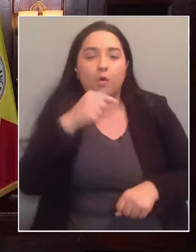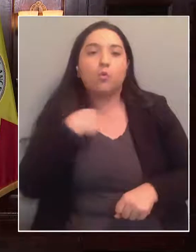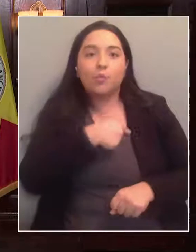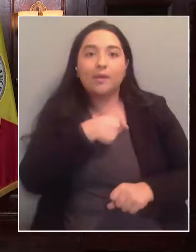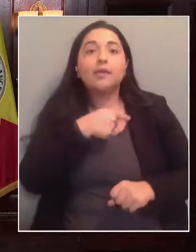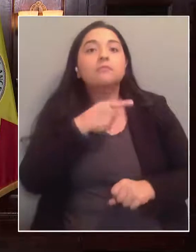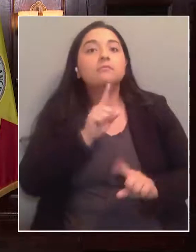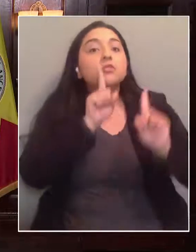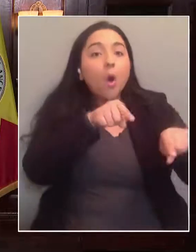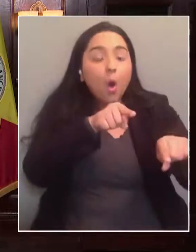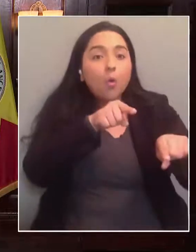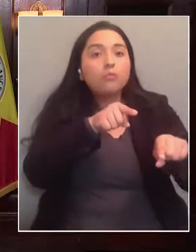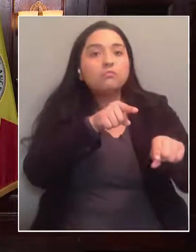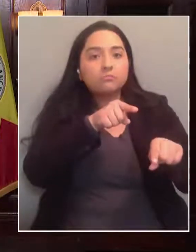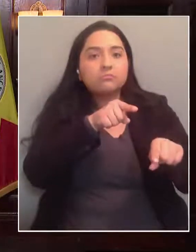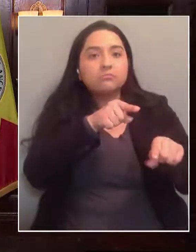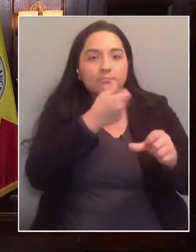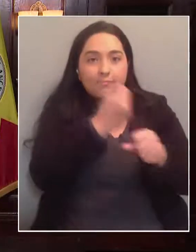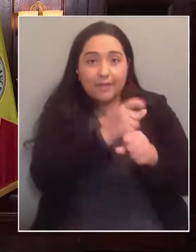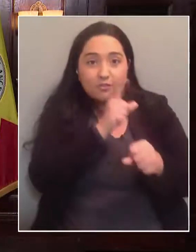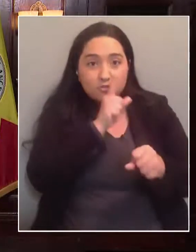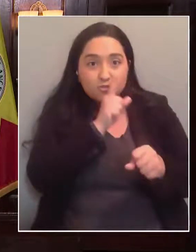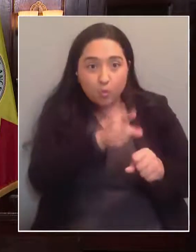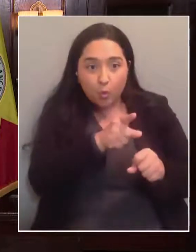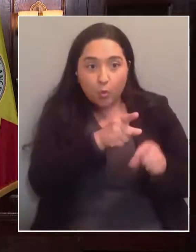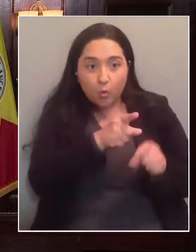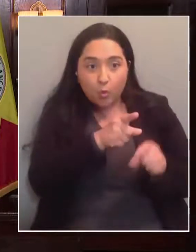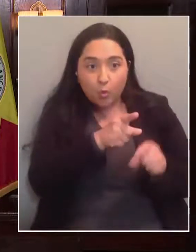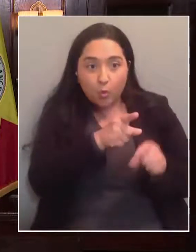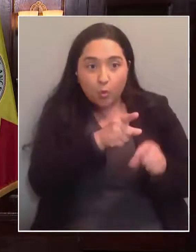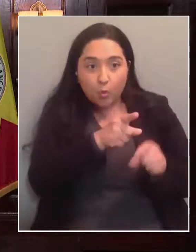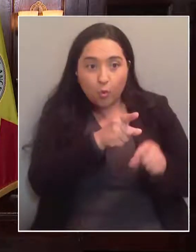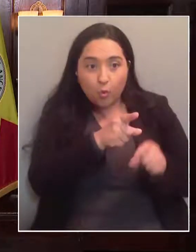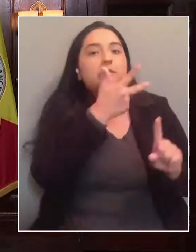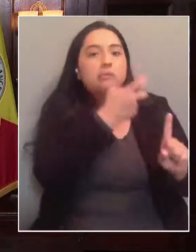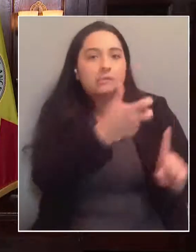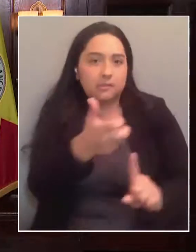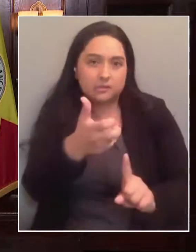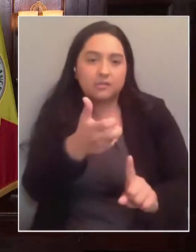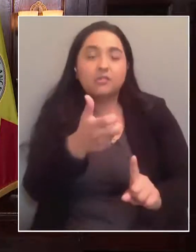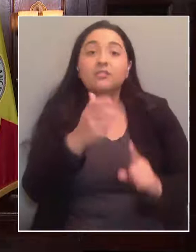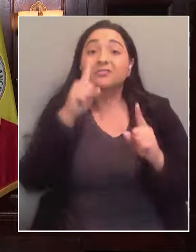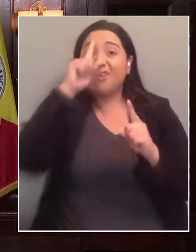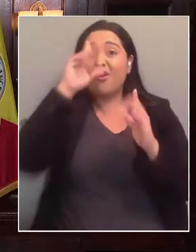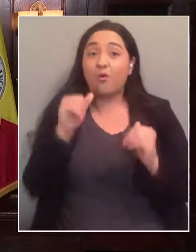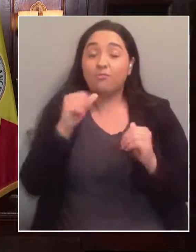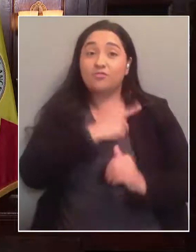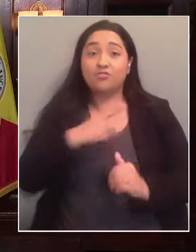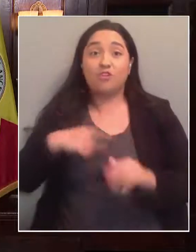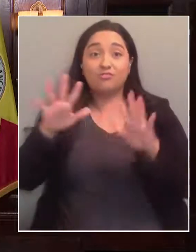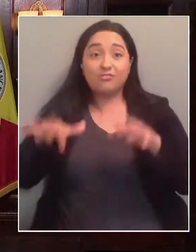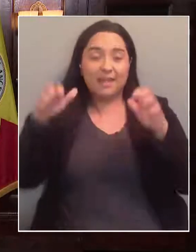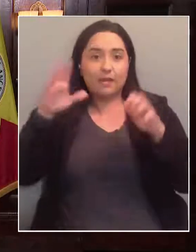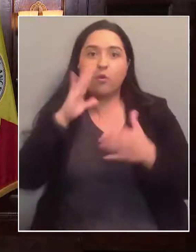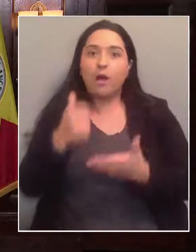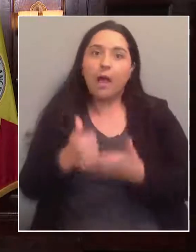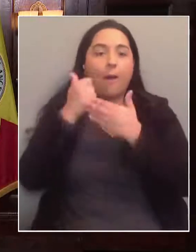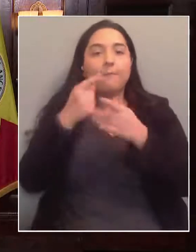MAKING SURE THAT THE MOST VULNERABLE ARE TAKEN CARE OF. SO HOPEFULLY THEY WILL HELP US